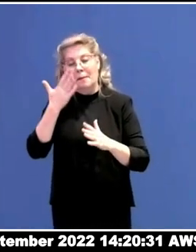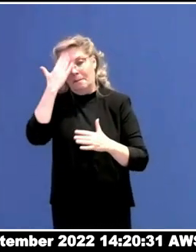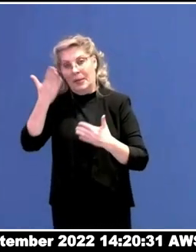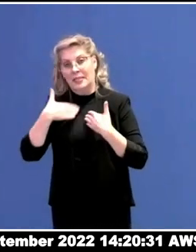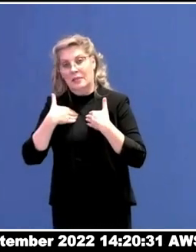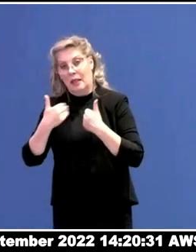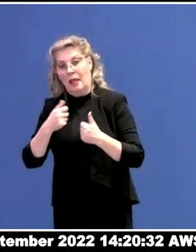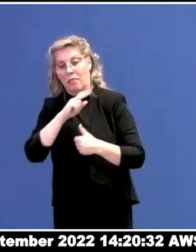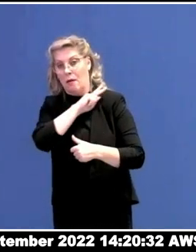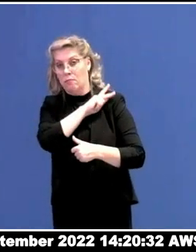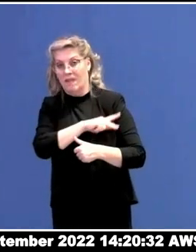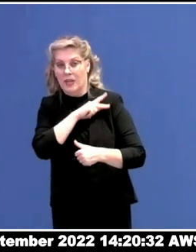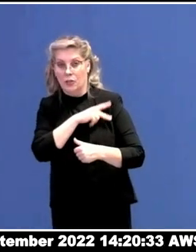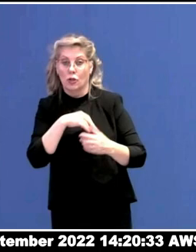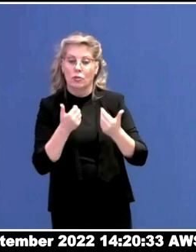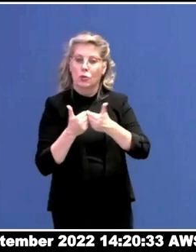know, hide the fact that they have a disability in the first place.